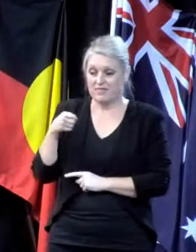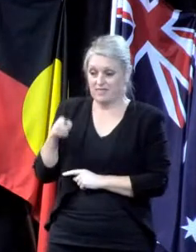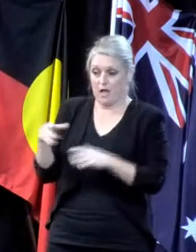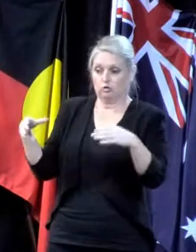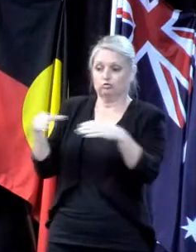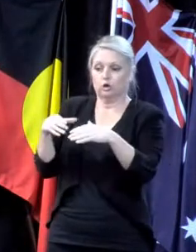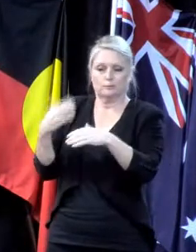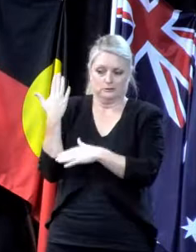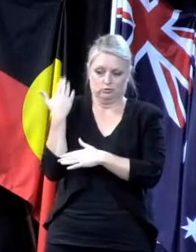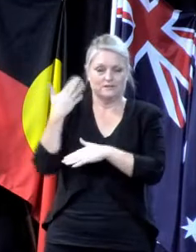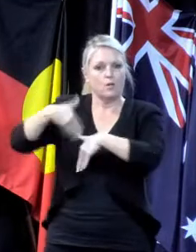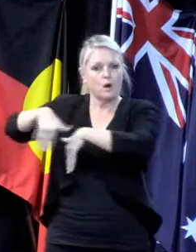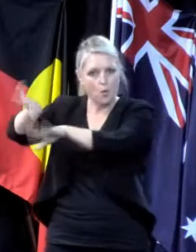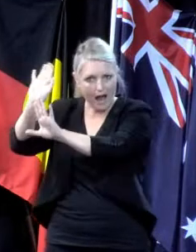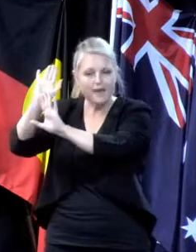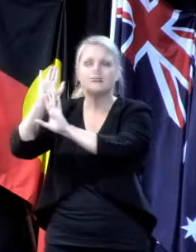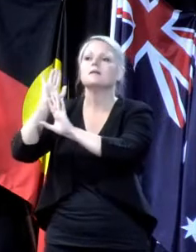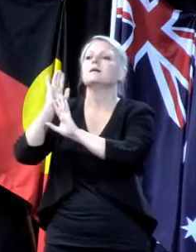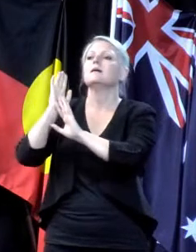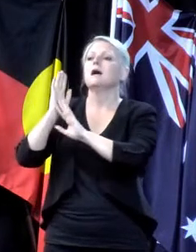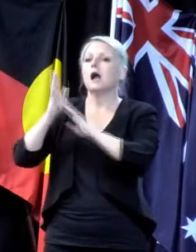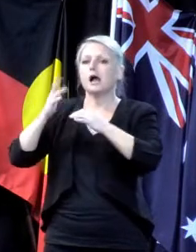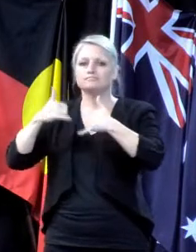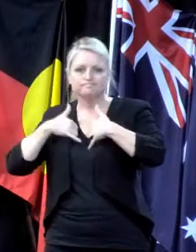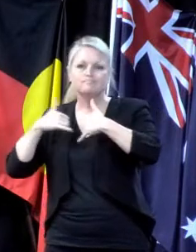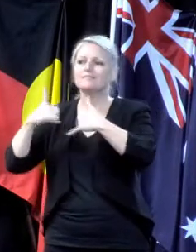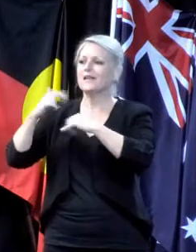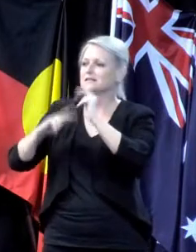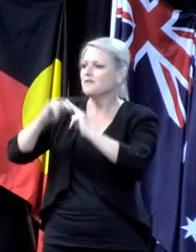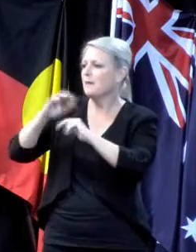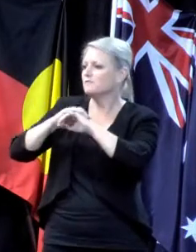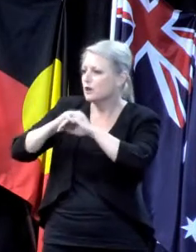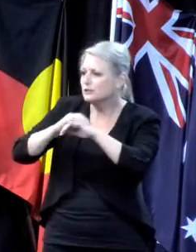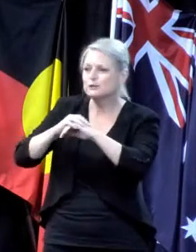And that has developed friendships and partnerships there as with the students.